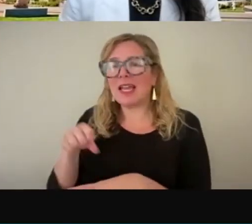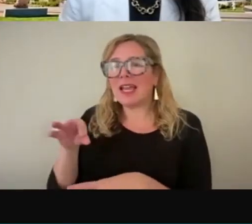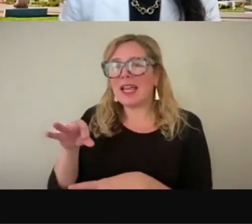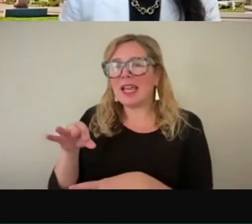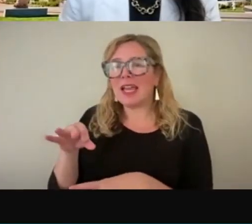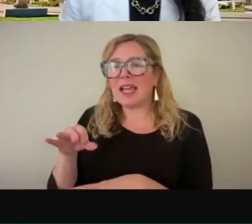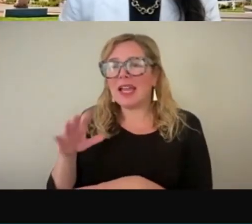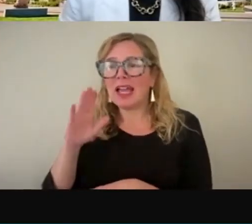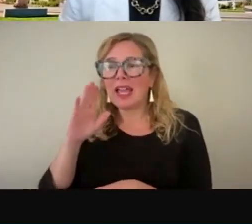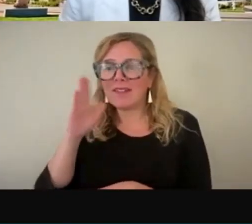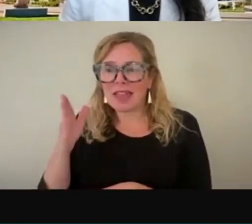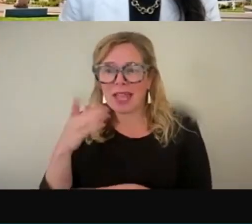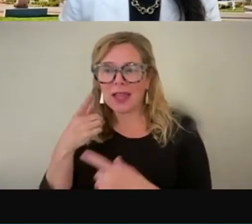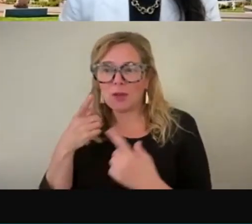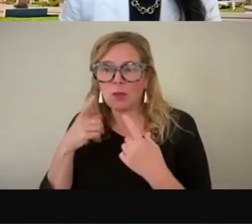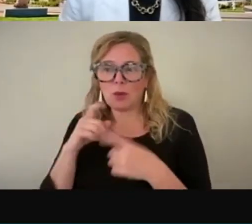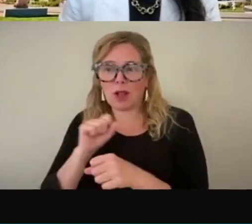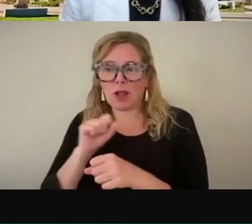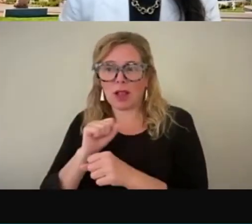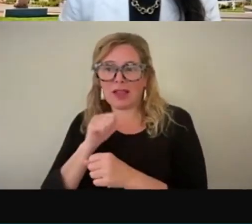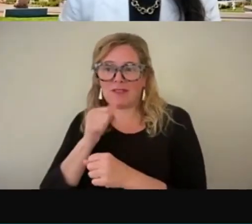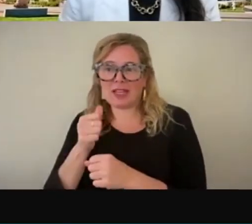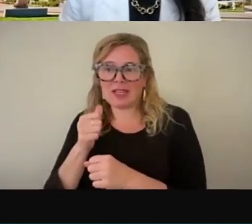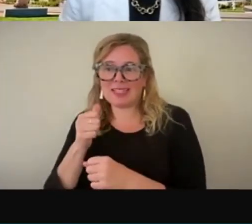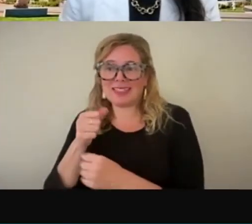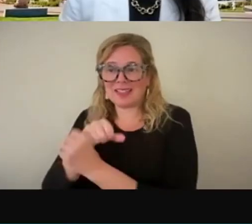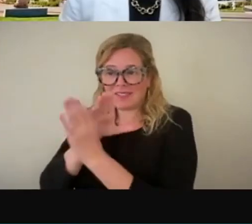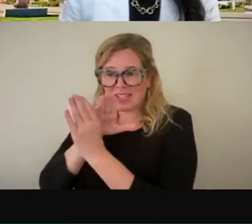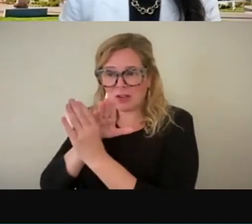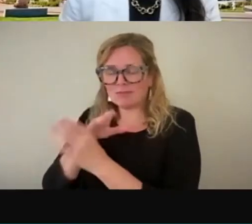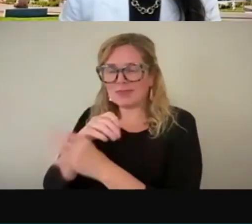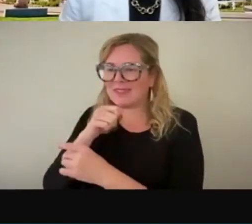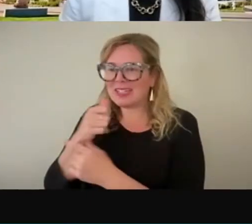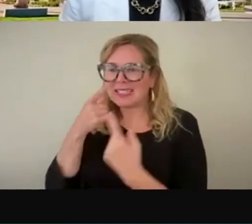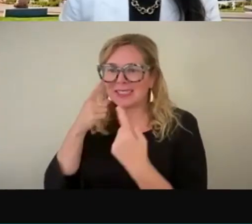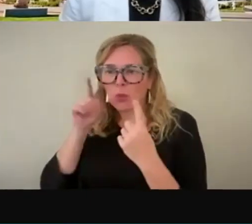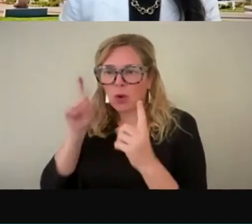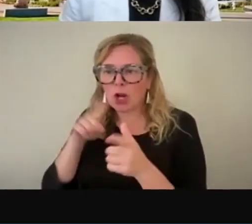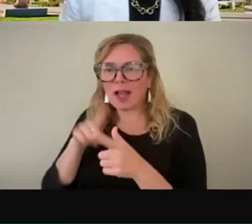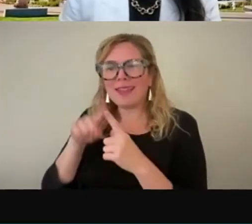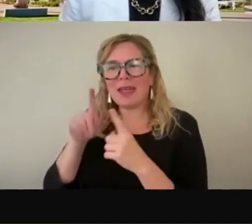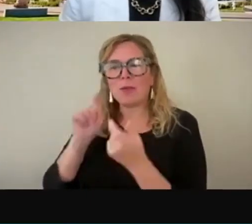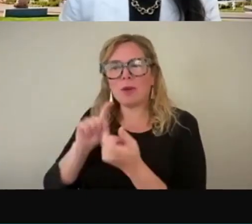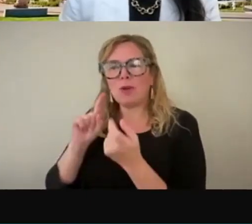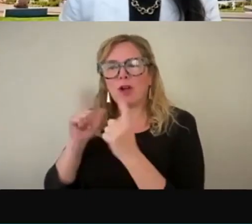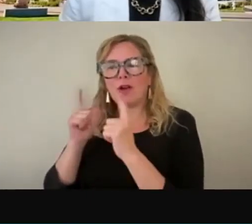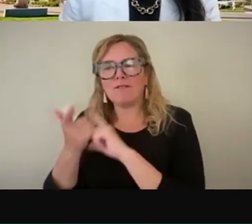that to a phone call, which then is not billable. >> Sowmya Iyer: Thank you, we're actually having